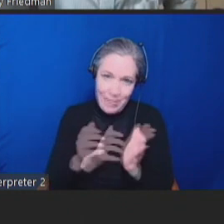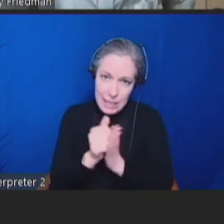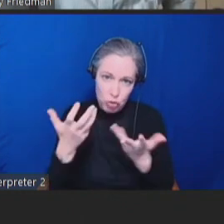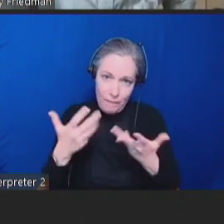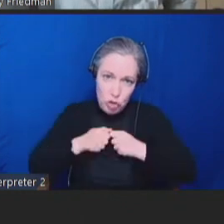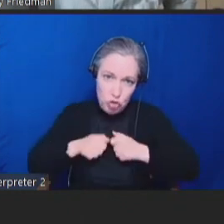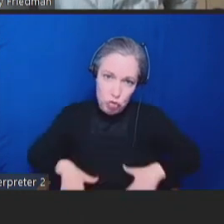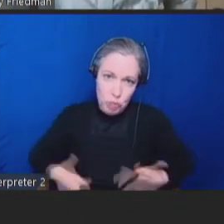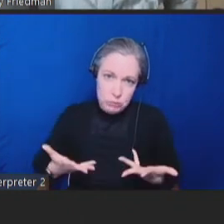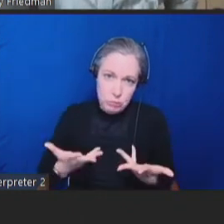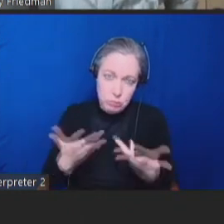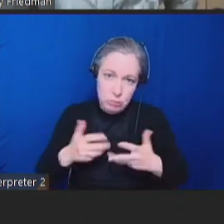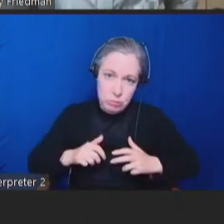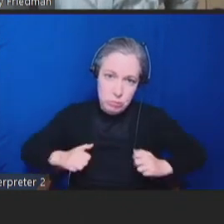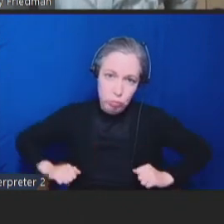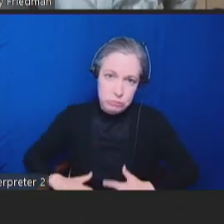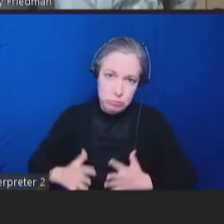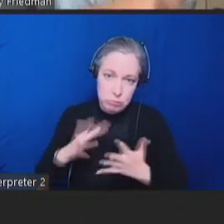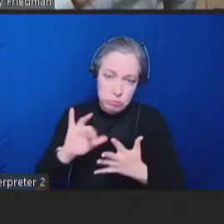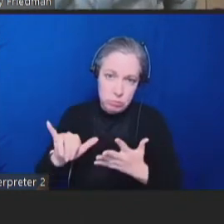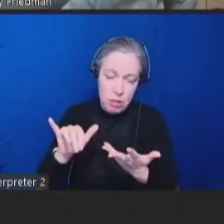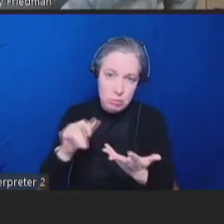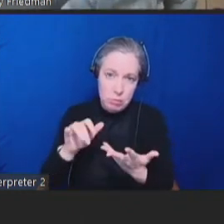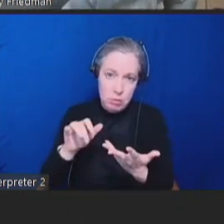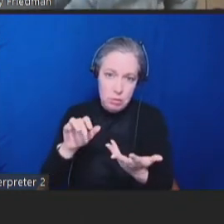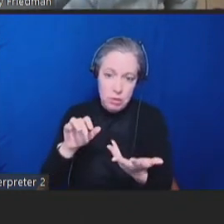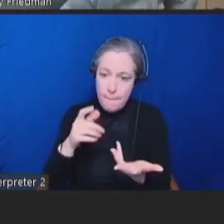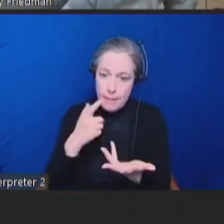One unique challenge with an individualized vaccine, of course, is the fact that each